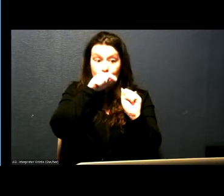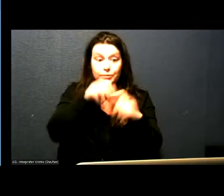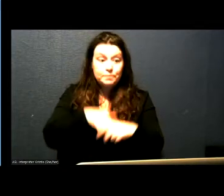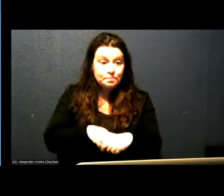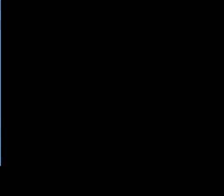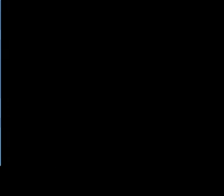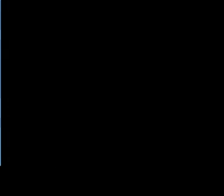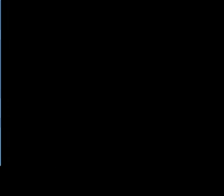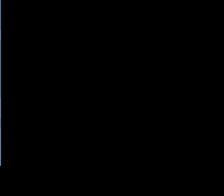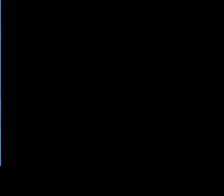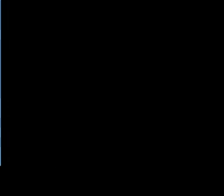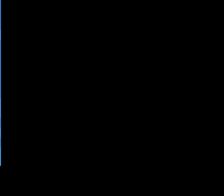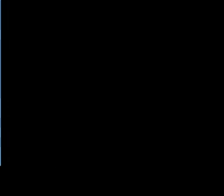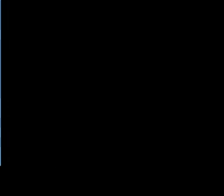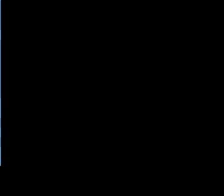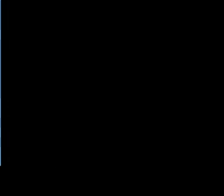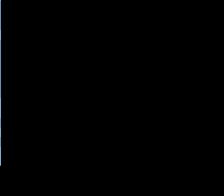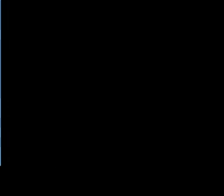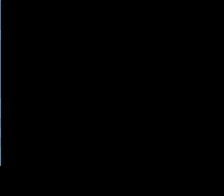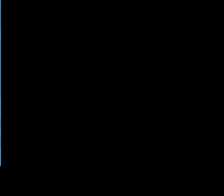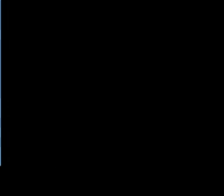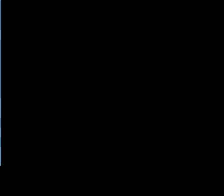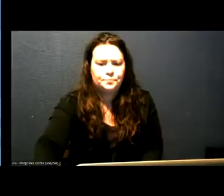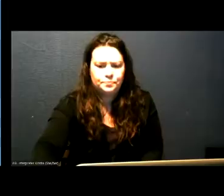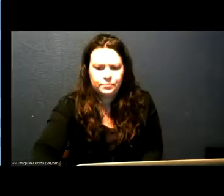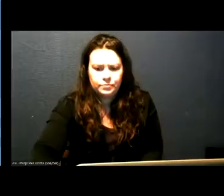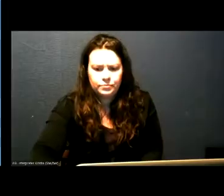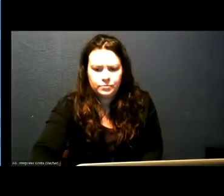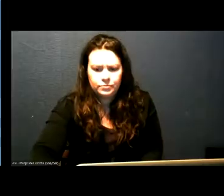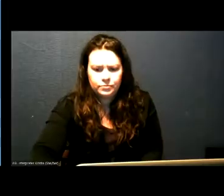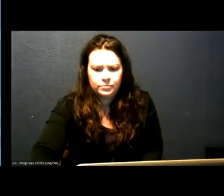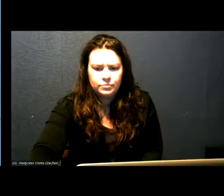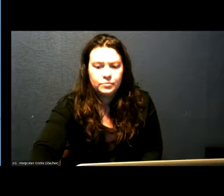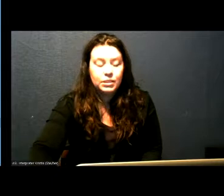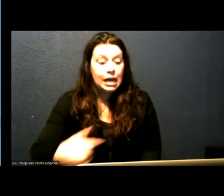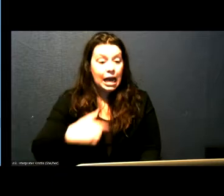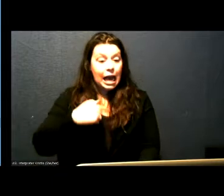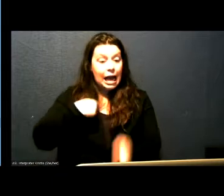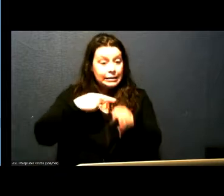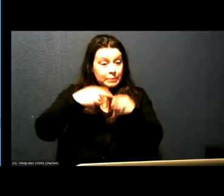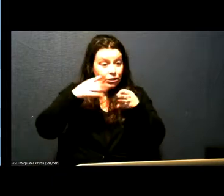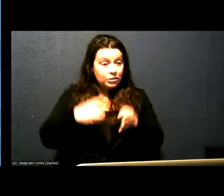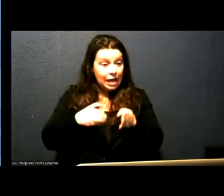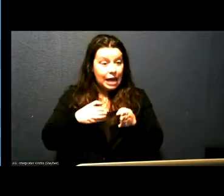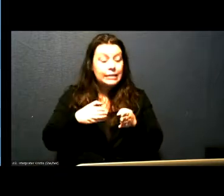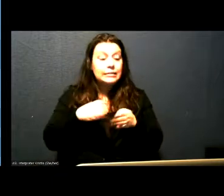Autumn-Lynn: Sure, I am... I’m really a marine ecologist so I specialize on birds that fly and use the ocean